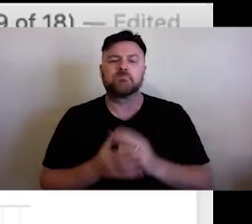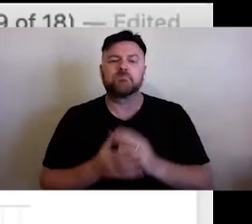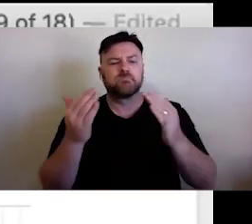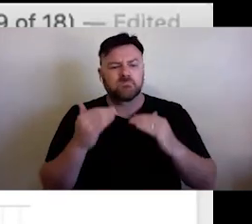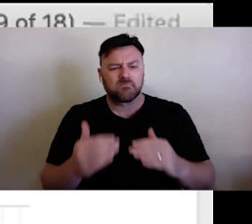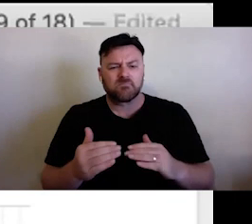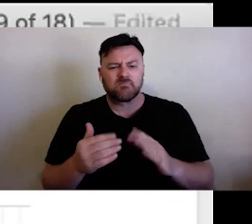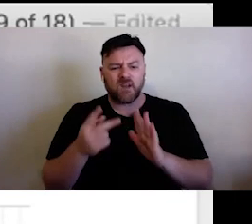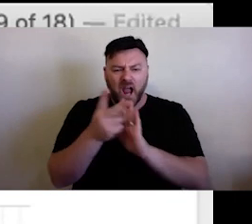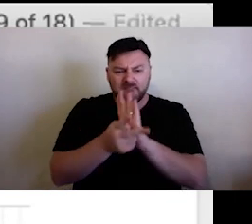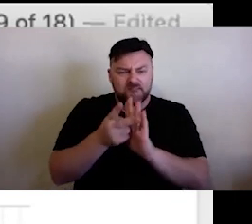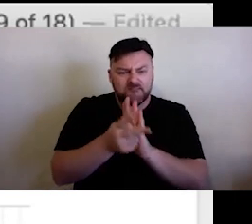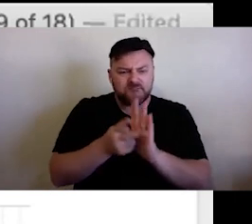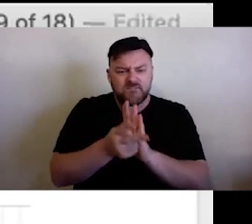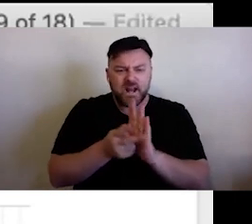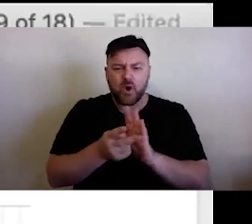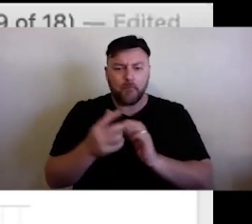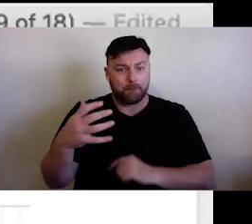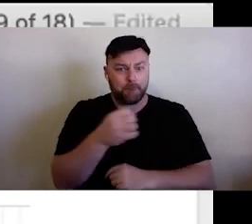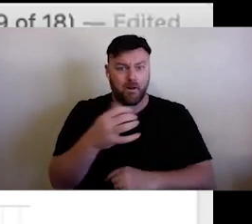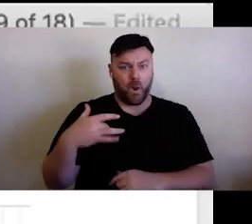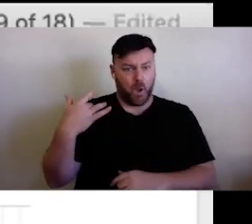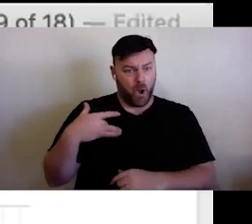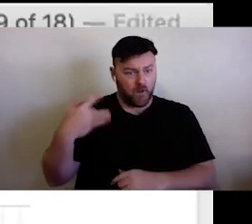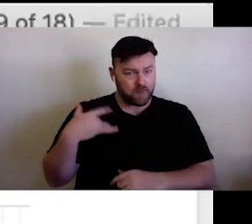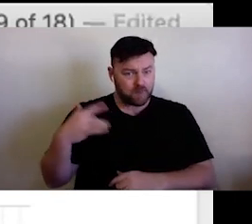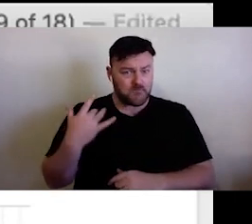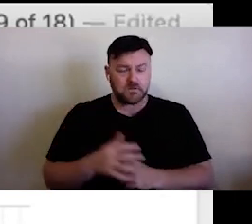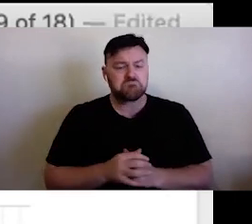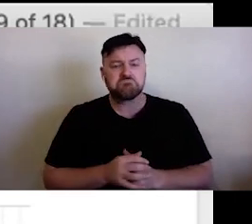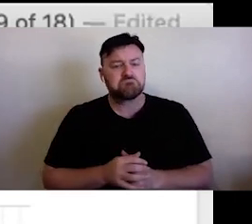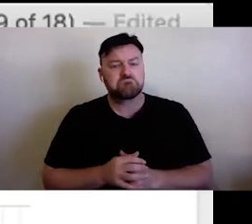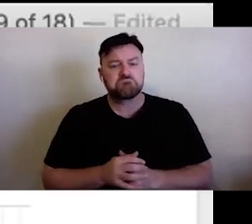engagement. But it certainly helps to have some sense of excitement or